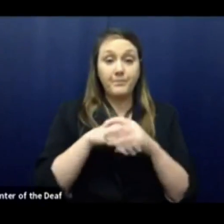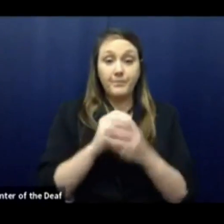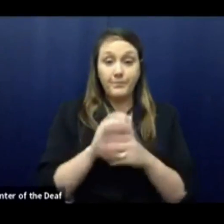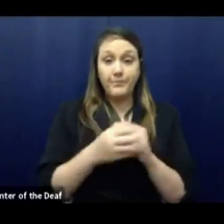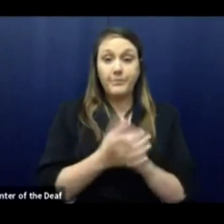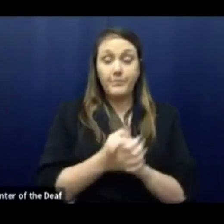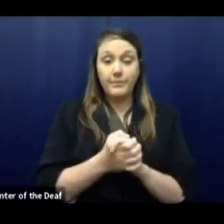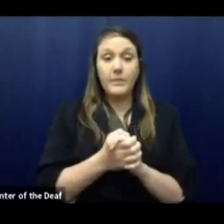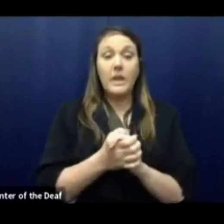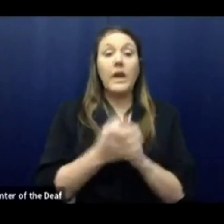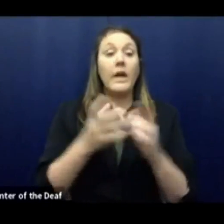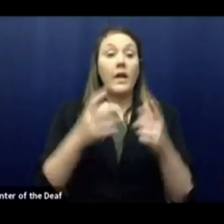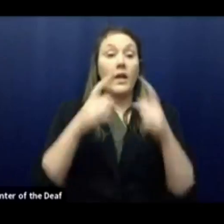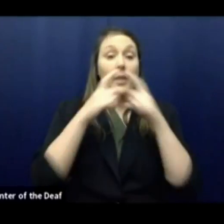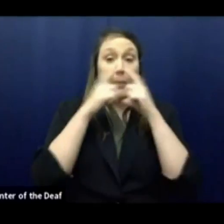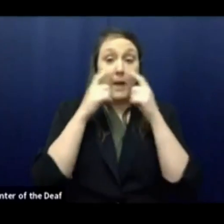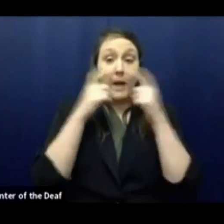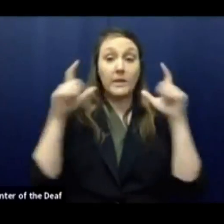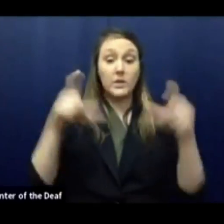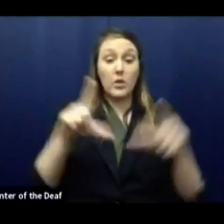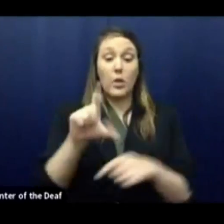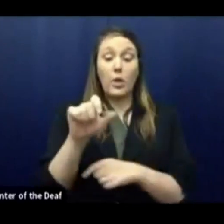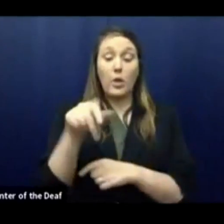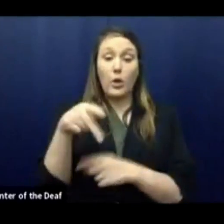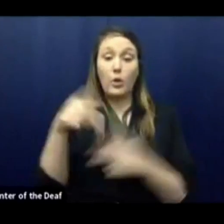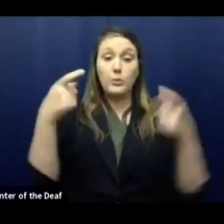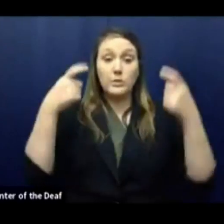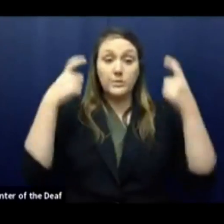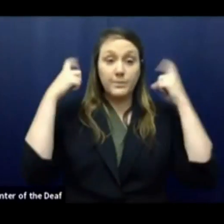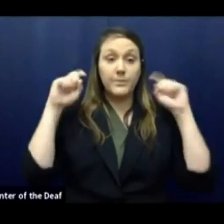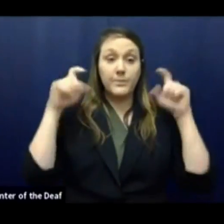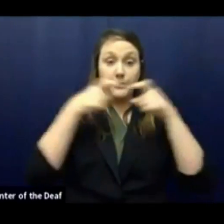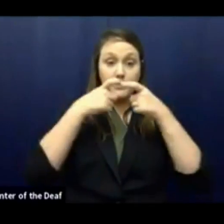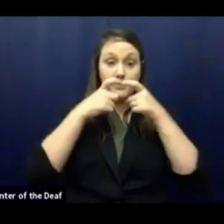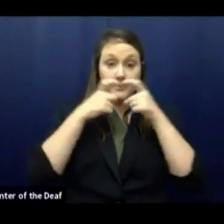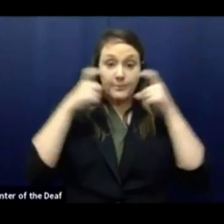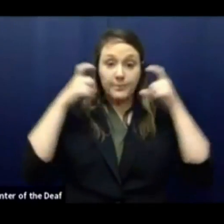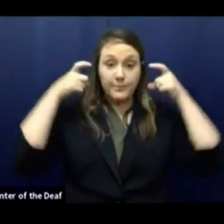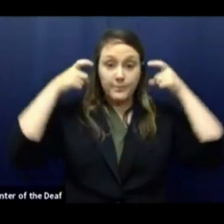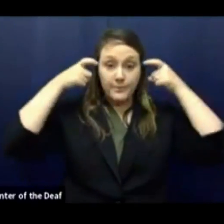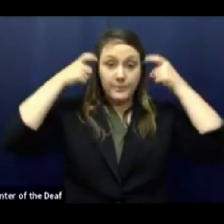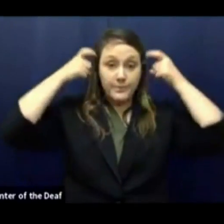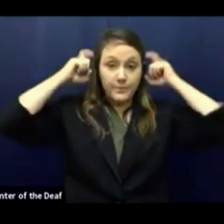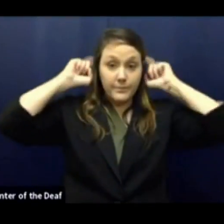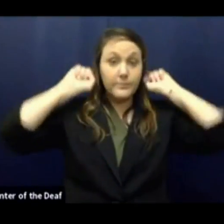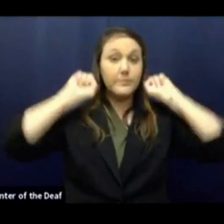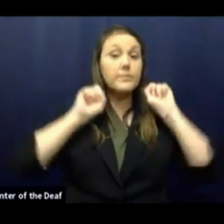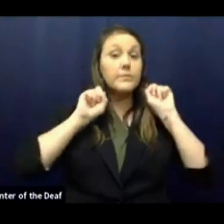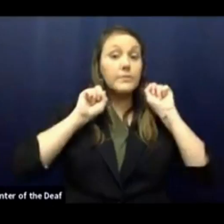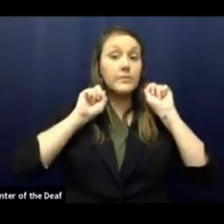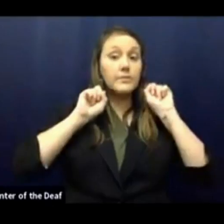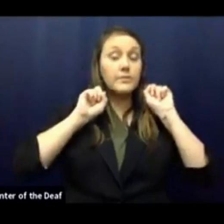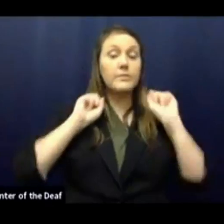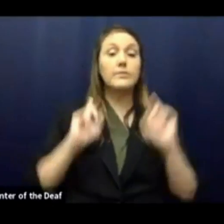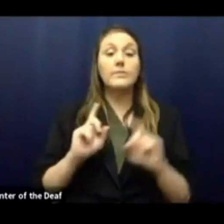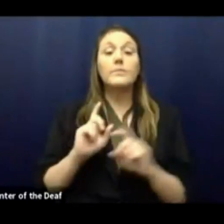SO I WOULDN'T USE MY HAND SANITIZER BECAUSE I DON'T HAVE SOAP AND WATER SO I WOULDN'T USE MY HAND SANITIZER BECAUSE I DON'T HAVE SOAP AND WATER PURE4@. SANITIZER BECAUSE I DON'T HAVE SOAP AND WATER PURE4@. SANITIZER BECAUSE I DON'T HAVE SOAP AND WATER PURE4@. >> SANITIZER BECAUSE I DON'T HAVE SOAP AND WATER PURE4@. >> SO SANITIZER BECAUSE I DON'T HAVE SOAP AND WATER PURE4@. >> SO THEN SANITIZER BECAUSE I DON'T HAVE SOAP AND WATER PURE4@. >> SO THEN YOU SANITIZER BECAUSE I DON'T HAVE SOAP AND WATER PURE4@. >> SO THEN YOU TAKE SANITIZER BECAUSE I DON'T HAVE SOAP AND WATER PURE4@. >> SO THEN YOU TAKE YOUR SANITIZER BECAUSE I DON'T HAVE SOAP AND WATER PURE4@. >> SO THEN YOU TAKE YOUR MASK SOAP AND WATER PURE4@. >> SO THEN YOU TAKE YOUR MASK SOAP AND WATER PURE4@. >> SO THEN YOU TAKE YOUR MASK BY SOAP AND WATER PURE4@. >> SO THEN YOU TAKE YOUR MASK BY THE SOAP AND WATER PURE4@. >> SO THEN YOU TAKE YOUR MASK BY THE LOOPS SOAP AND WATER PURE4@. >> SO THEN YOU TAKE YOUR MASK BY THE LOOPS AROUND SOAP AND WATER PURE4@. >> SO THEN YOU TAKE YOUR MASK BY THE LOOPS AROUND YOUR SOAP AND WATER PURE4@. >> SO THEN YOU TAKE YOUR MASK BY THE LOOPS AROUND YOUR FACE SO THEN YOU TAKE YOUR MASK BY THE LOOPS AROUND YOUR FACE SO THEN YOU TAKE YOUR MASK BY THE LOOPS AROUND YOUR FACE LIKE SO THEN YOU TAKE YOUR MASK BY THE LOOPS AROUND YOUR FACE LIKE THIS. BY THE LOOPS AROUND YOUR FACE LIKE THIS.